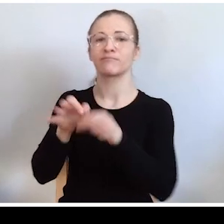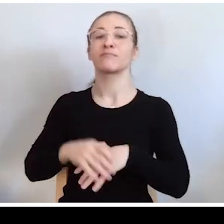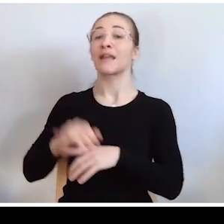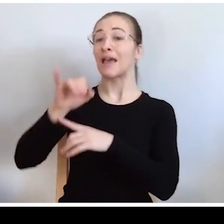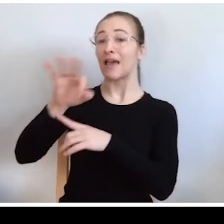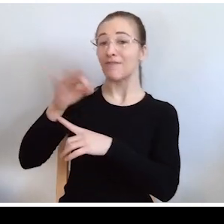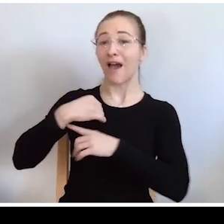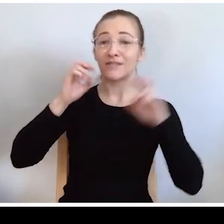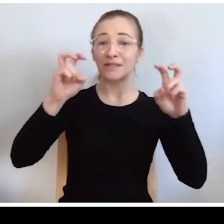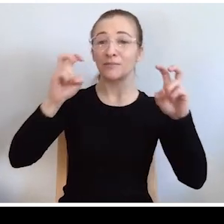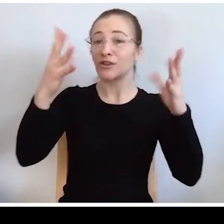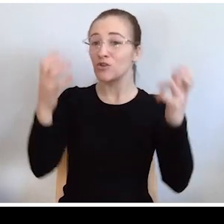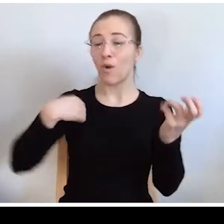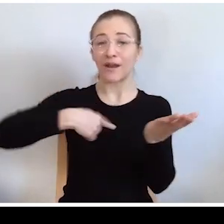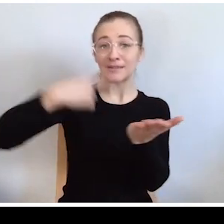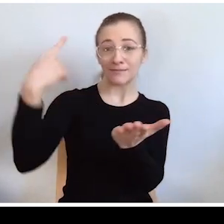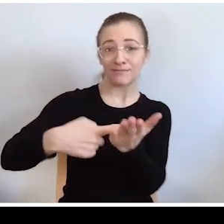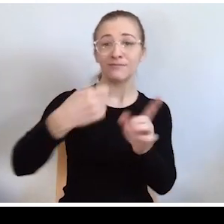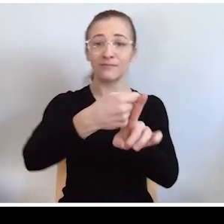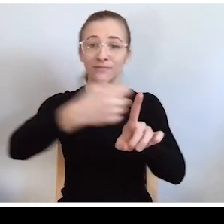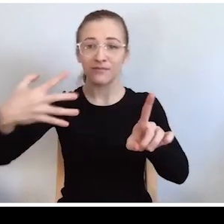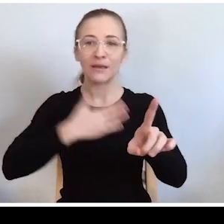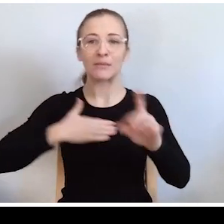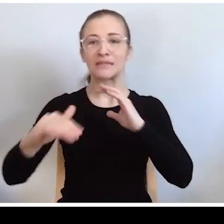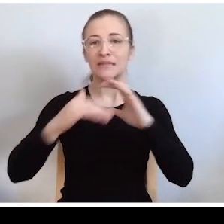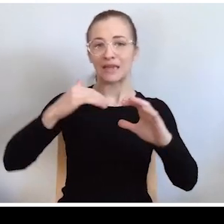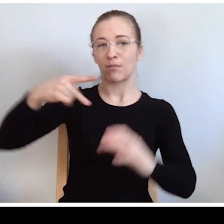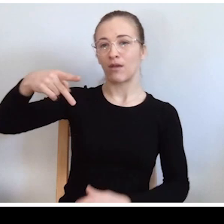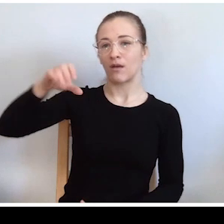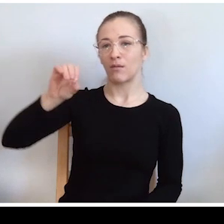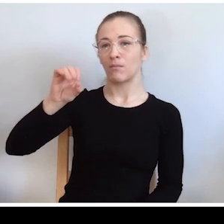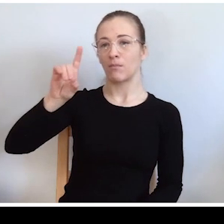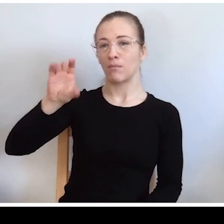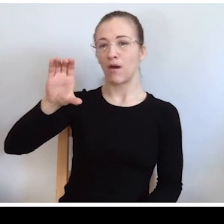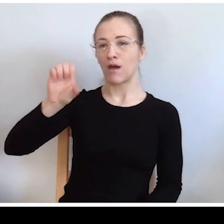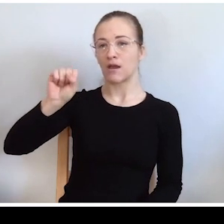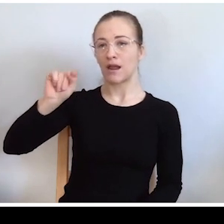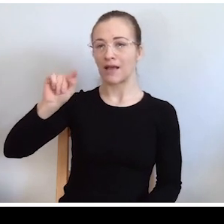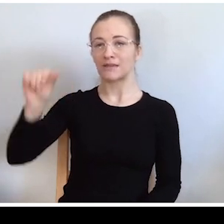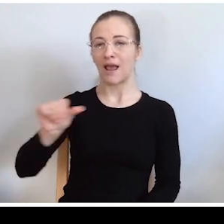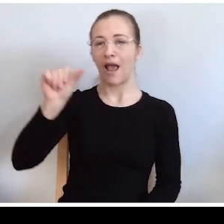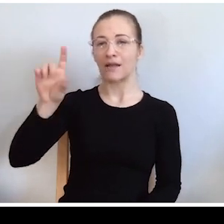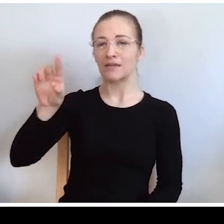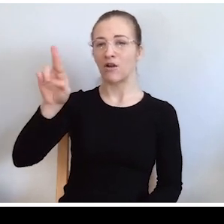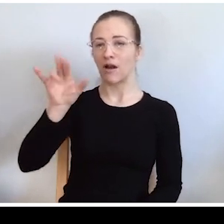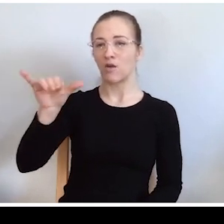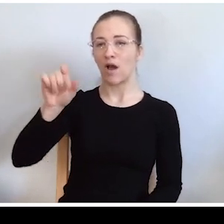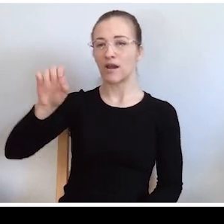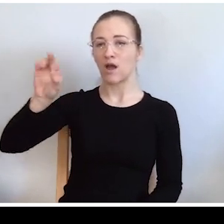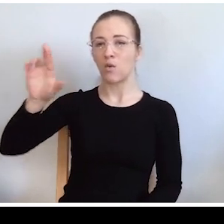If there is a subject you would like us to discuss, please email PODCAST@DRNY.ORG or comment below.